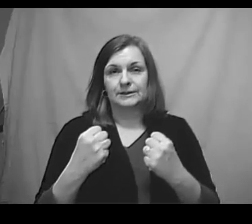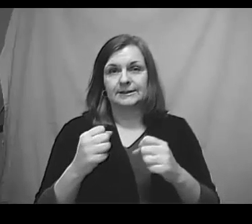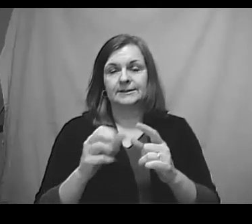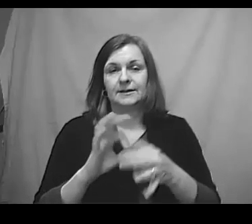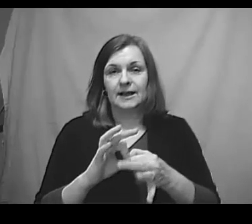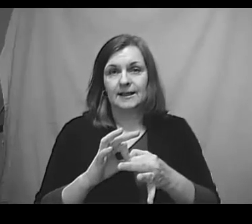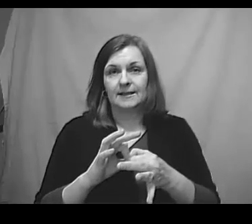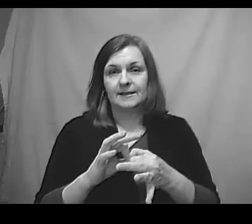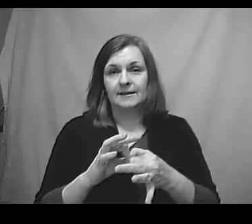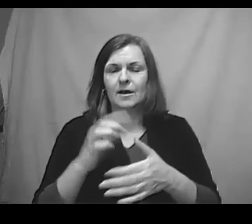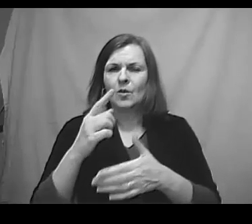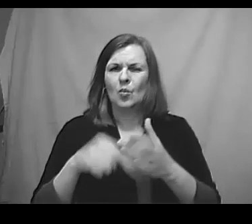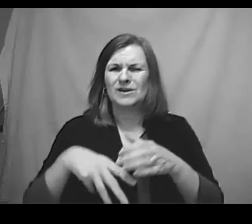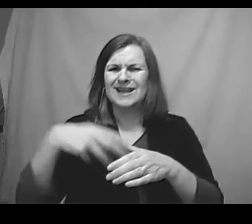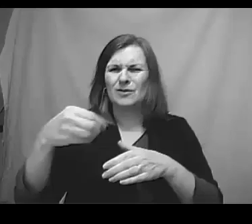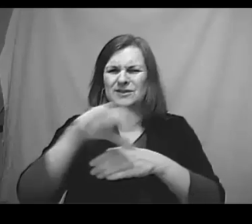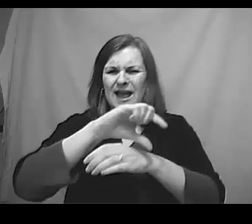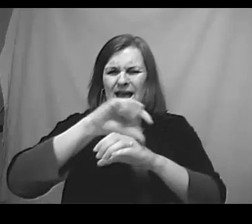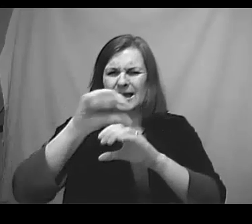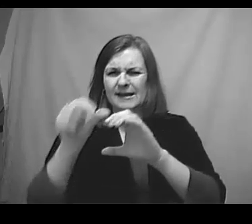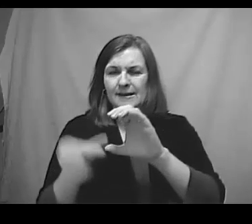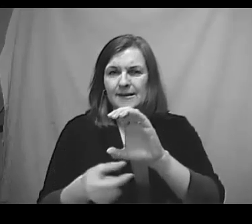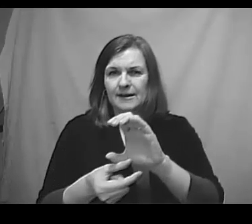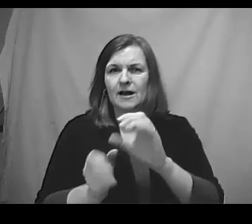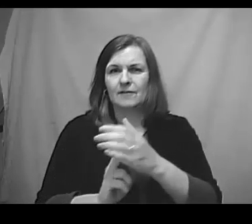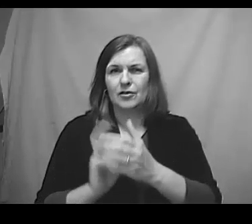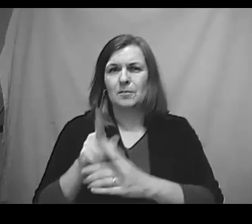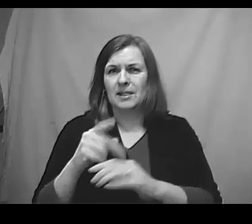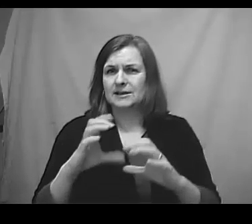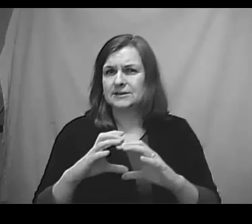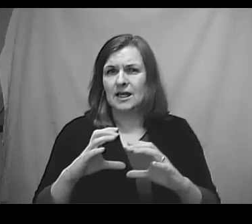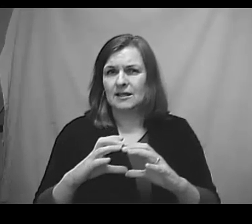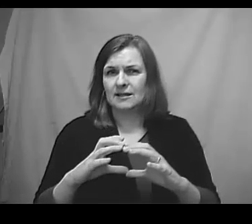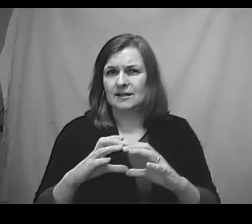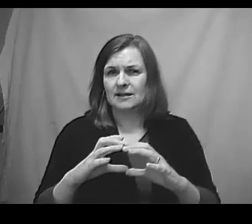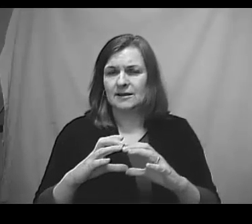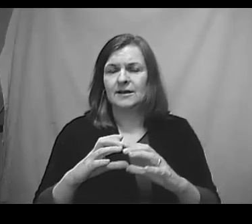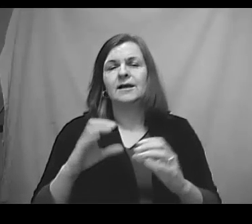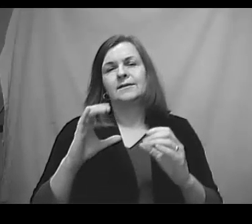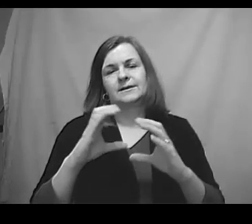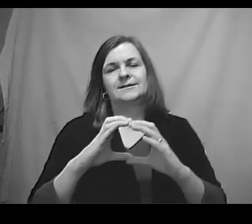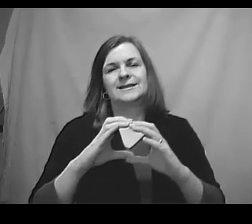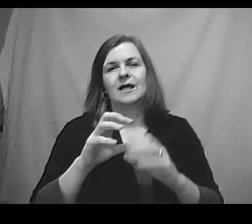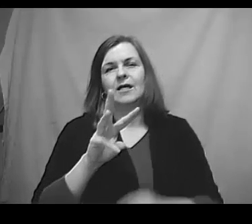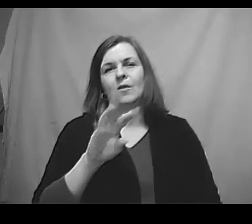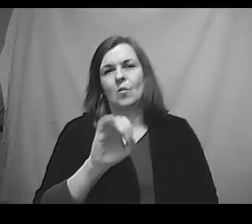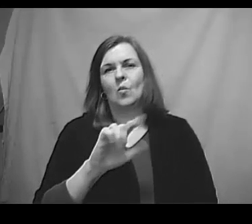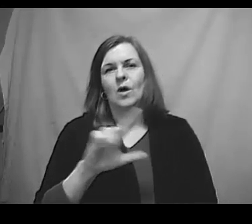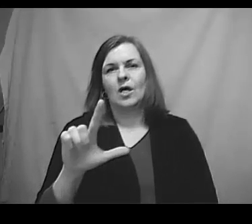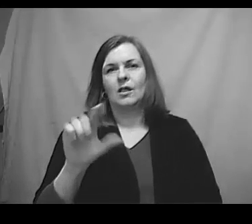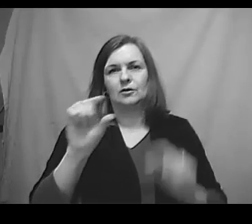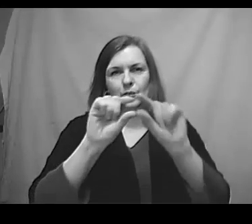well -- what else is on the outside here?? the outside of our plant cells course has a cell wall